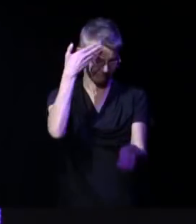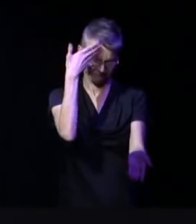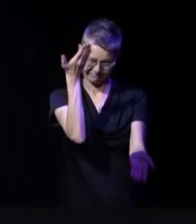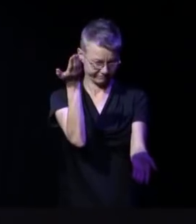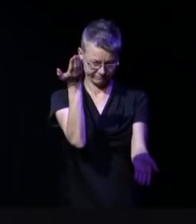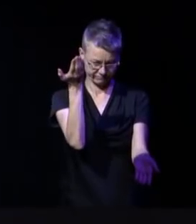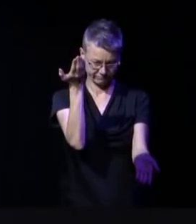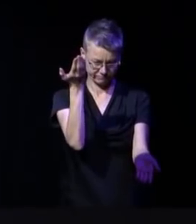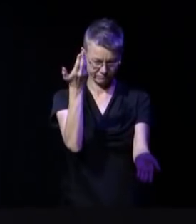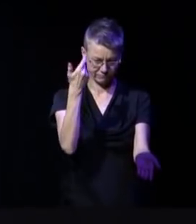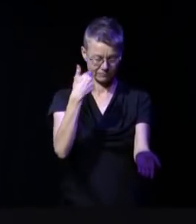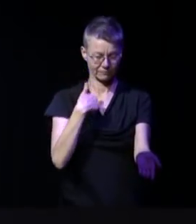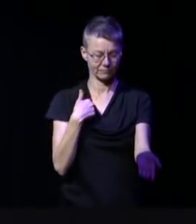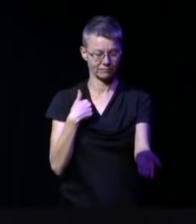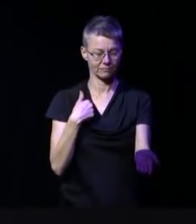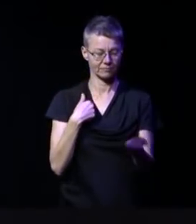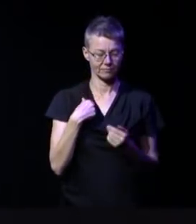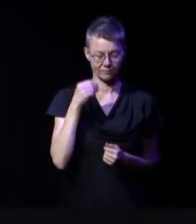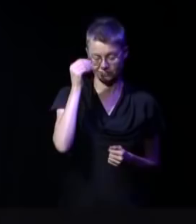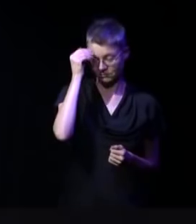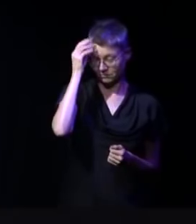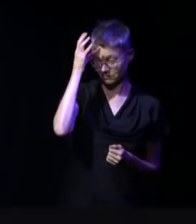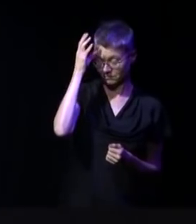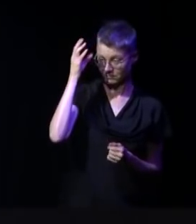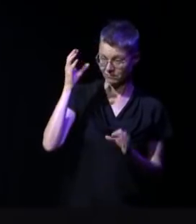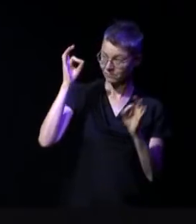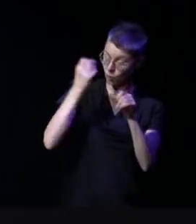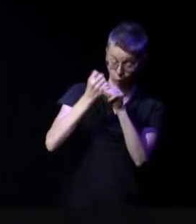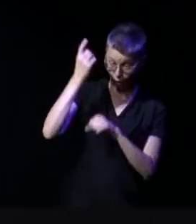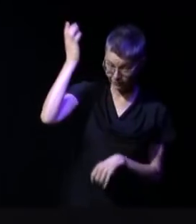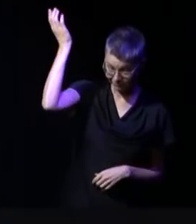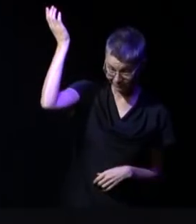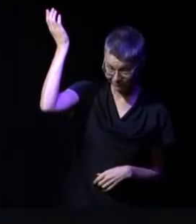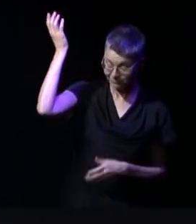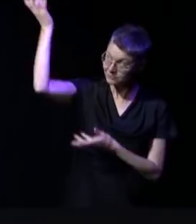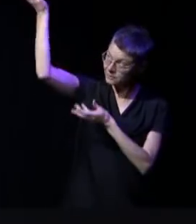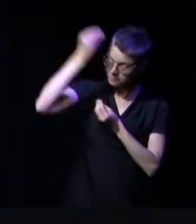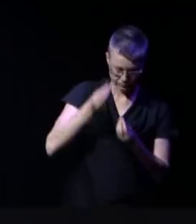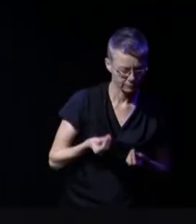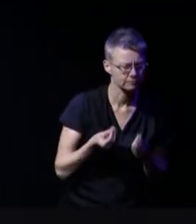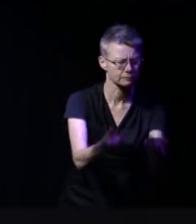and I'm the interlocutor between this sort of platonic ideal or God; and that, you know, you're below.